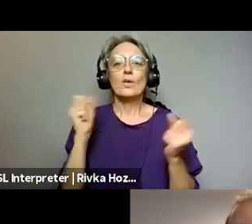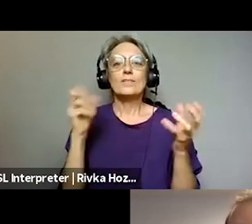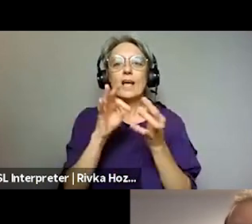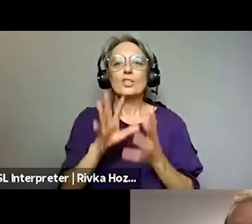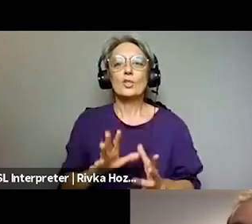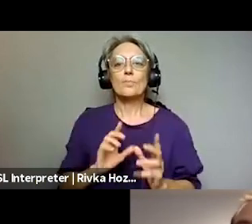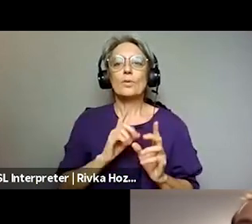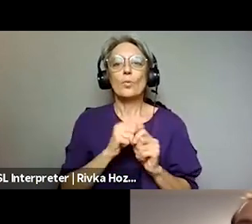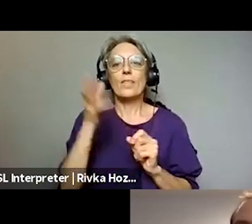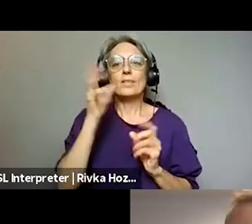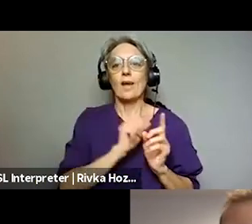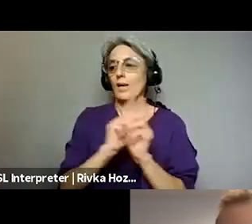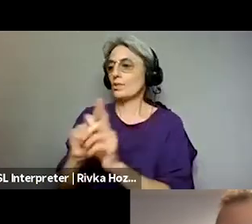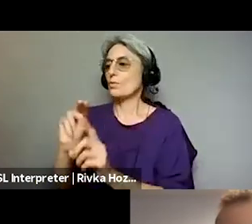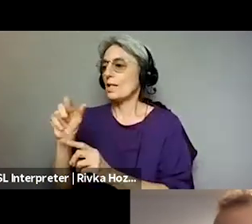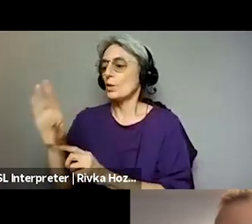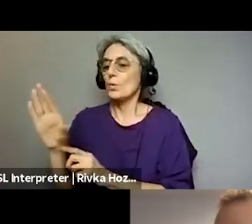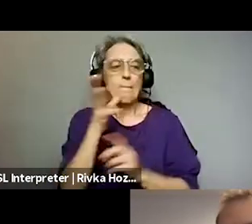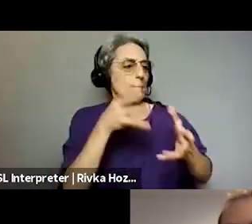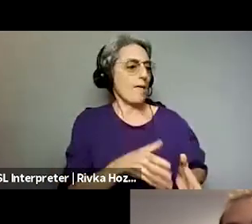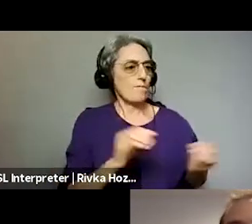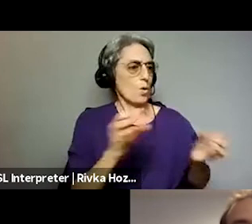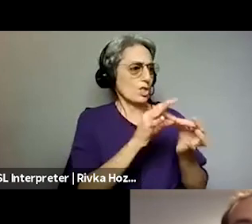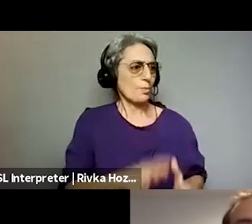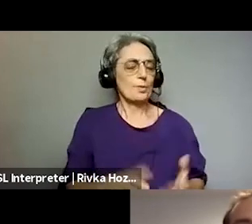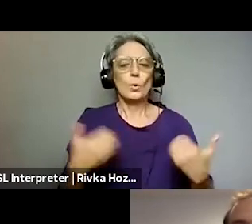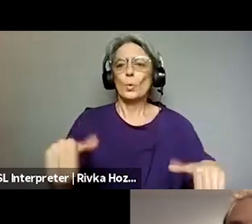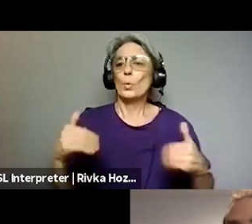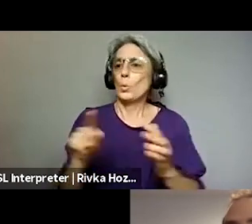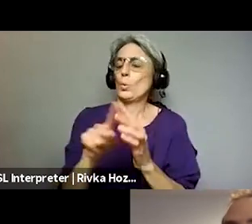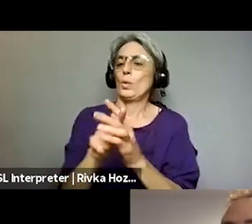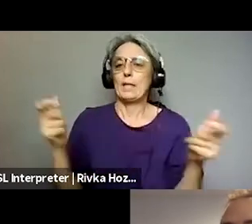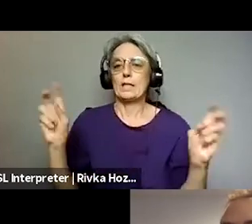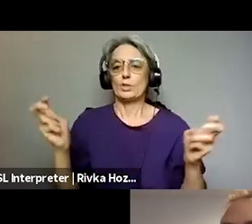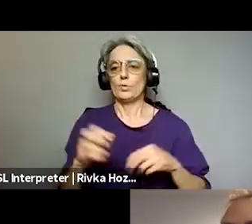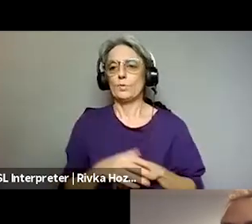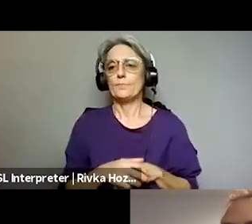is left without the interpreter. It’s huge issues. And Hilary, I don’t know if you have